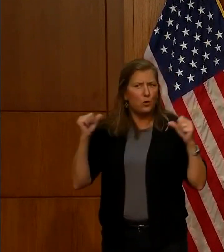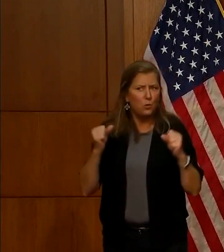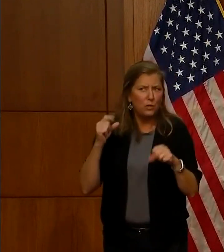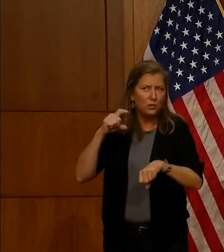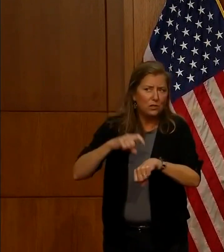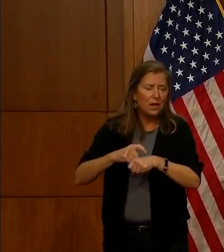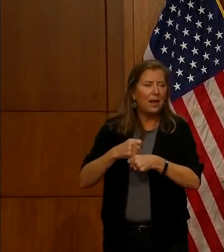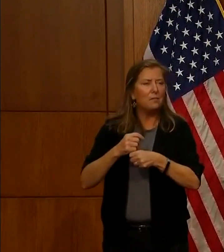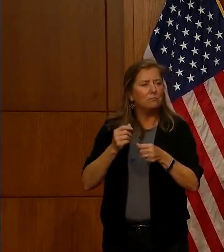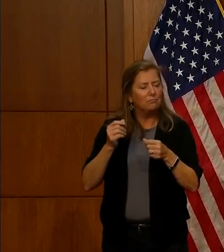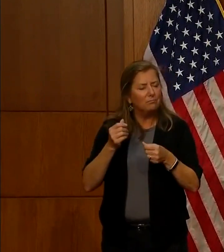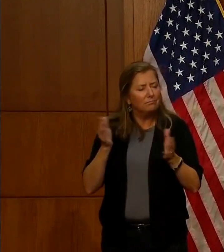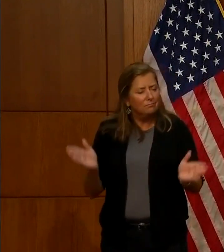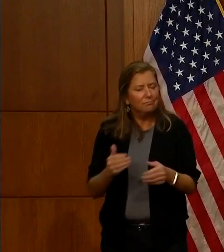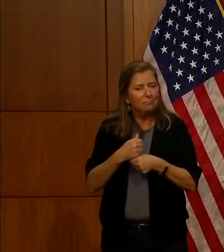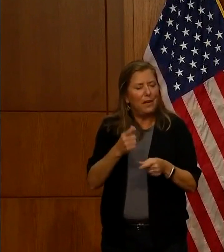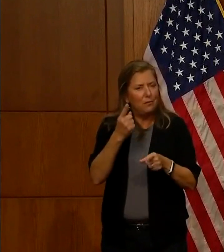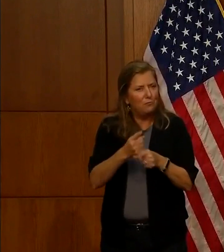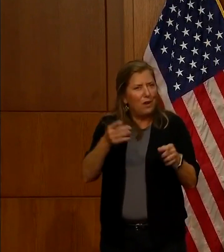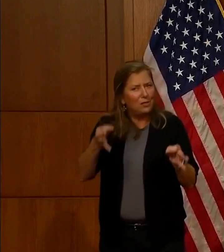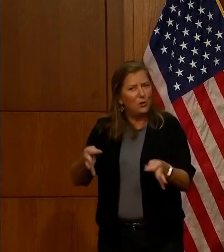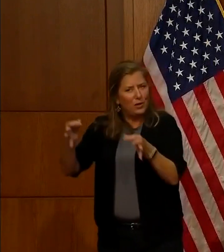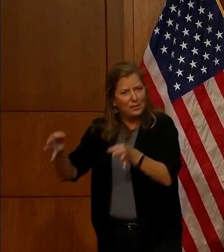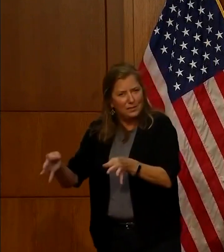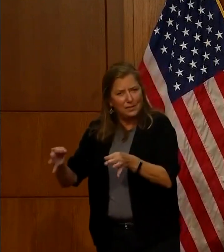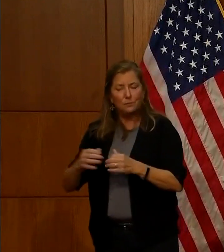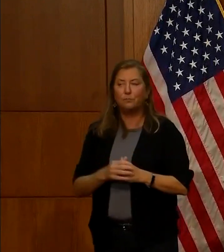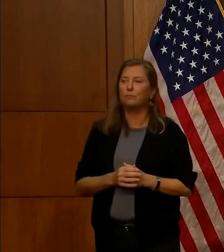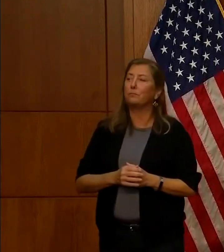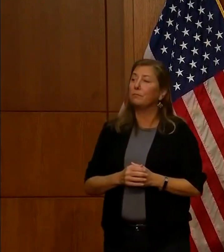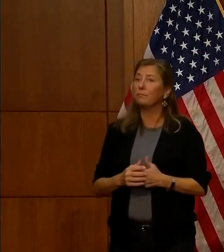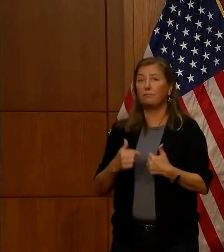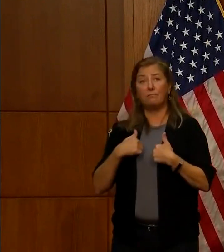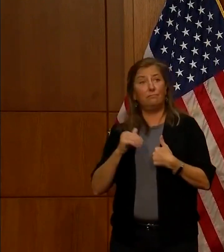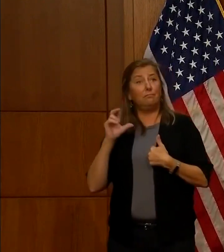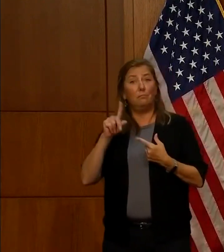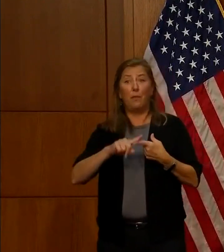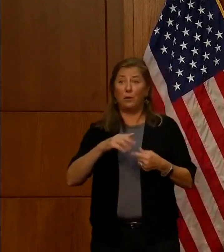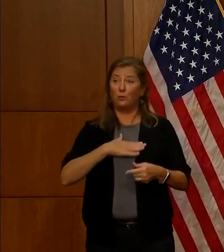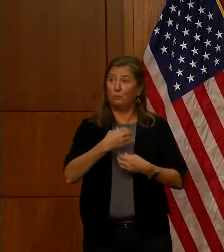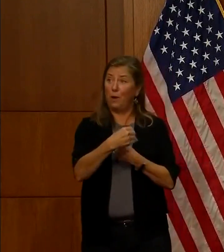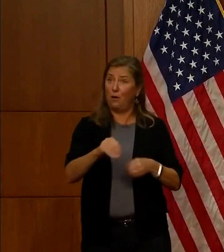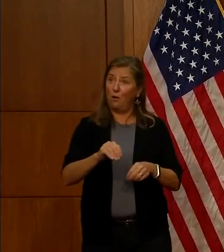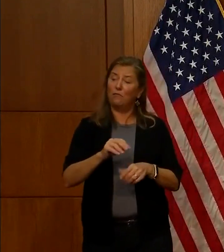AND GET THROUGH THIS WINTER CONTINUING TO MAKE THE RIGHT